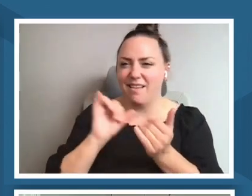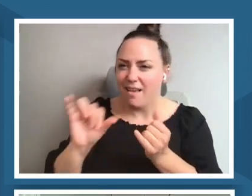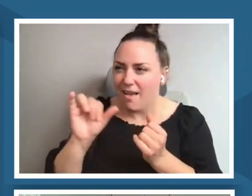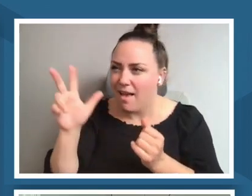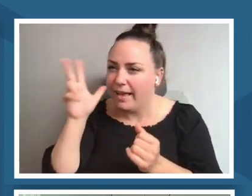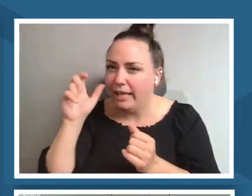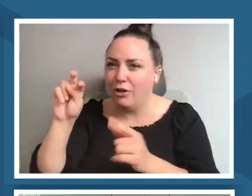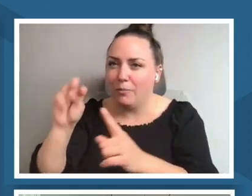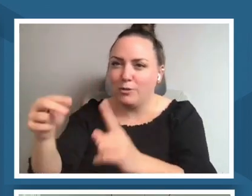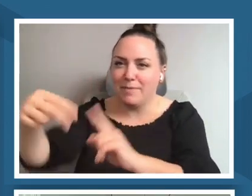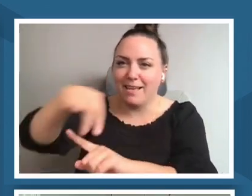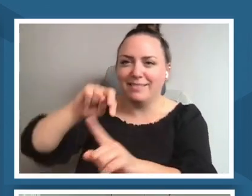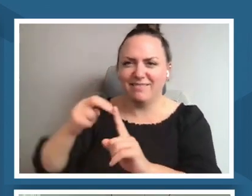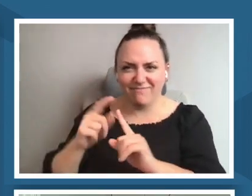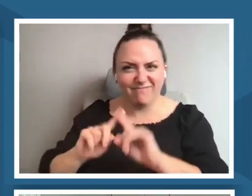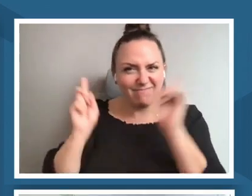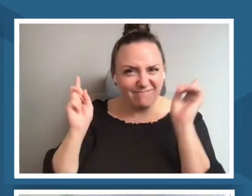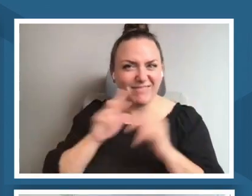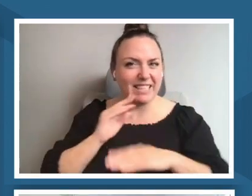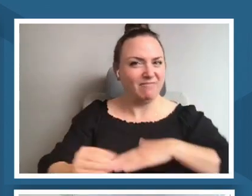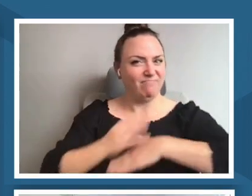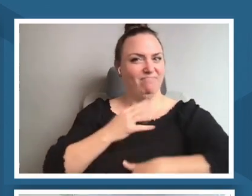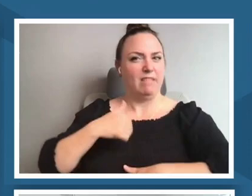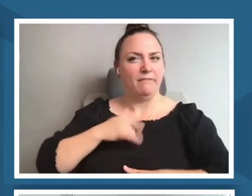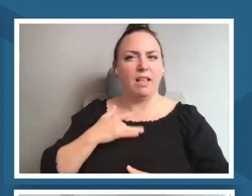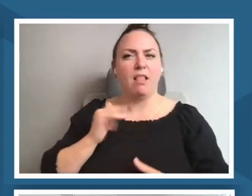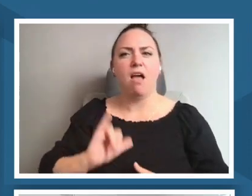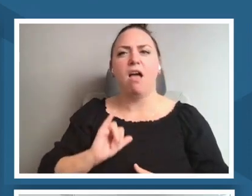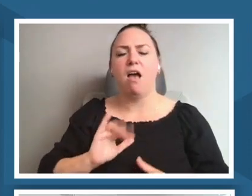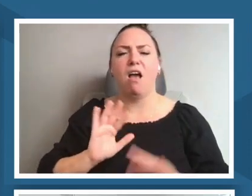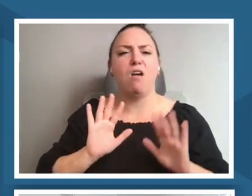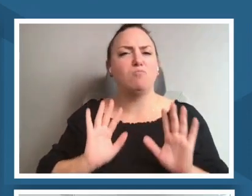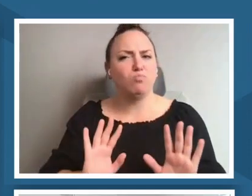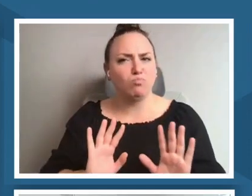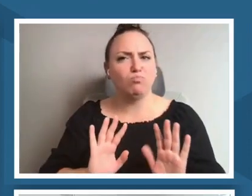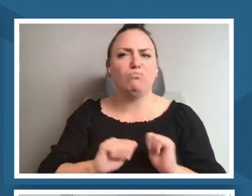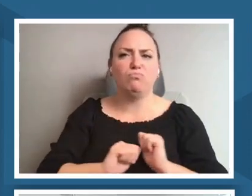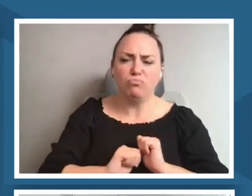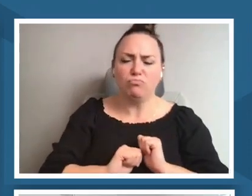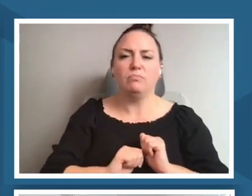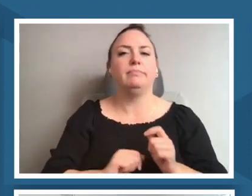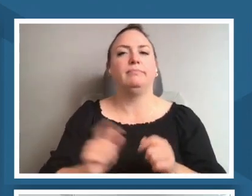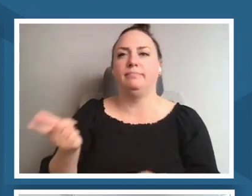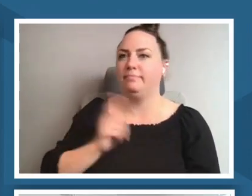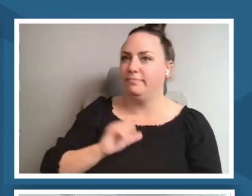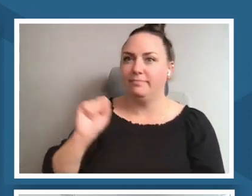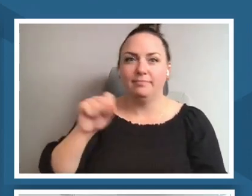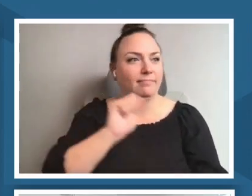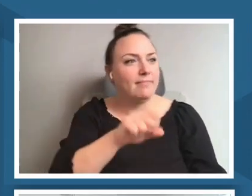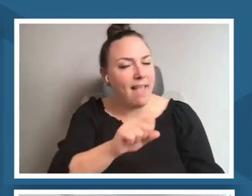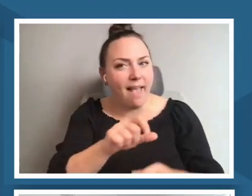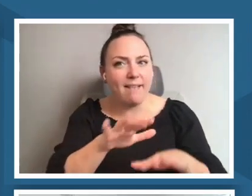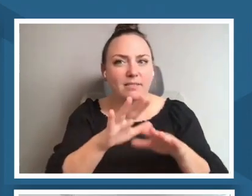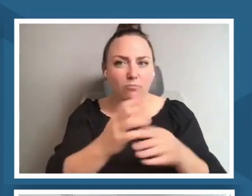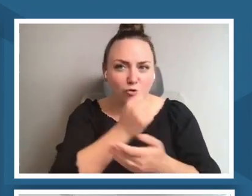that's emotionally fascinating and it goes back to